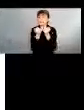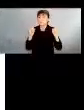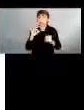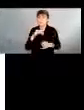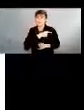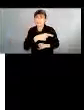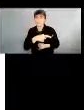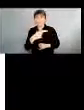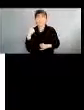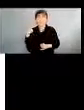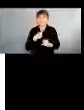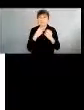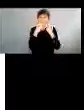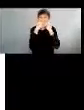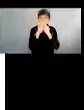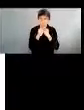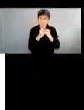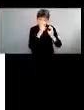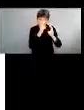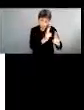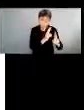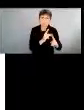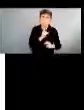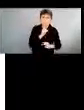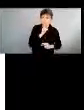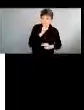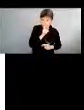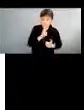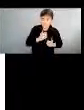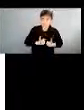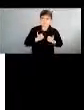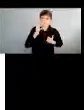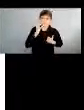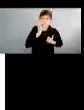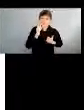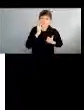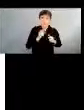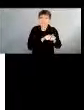honor lived experience and the intersectional and unique experiences of different people